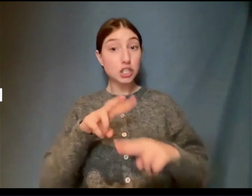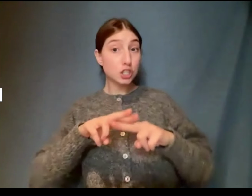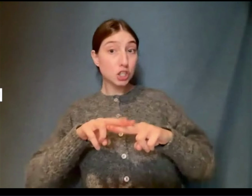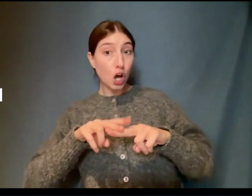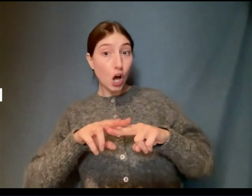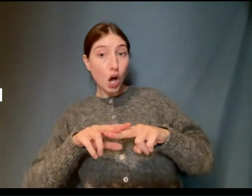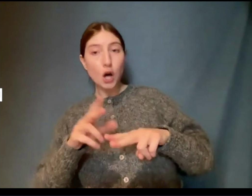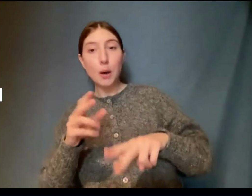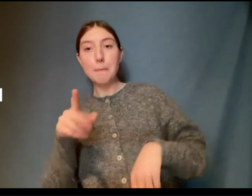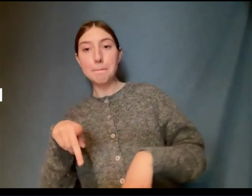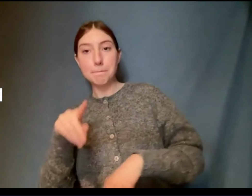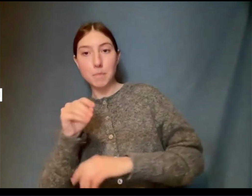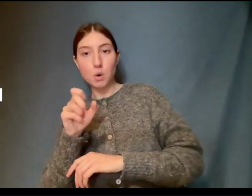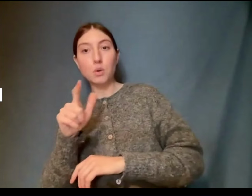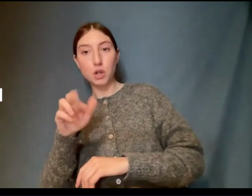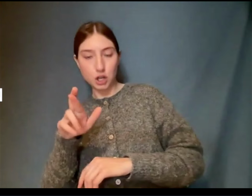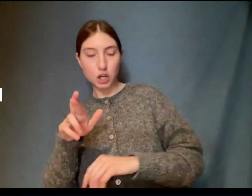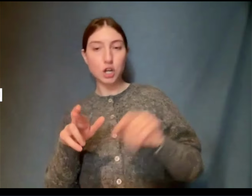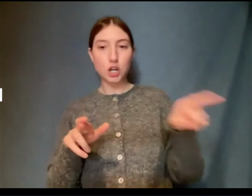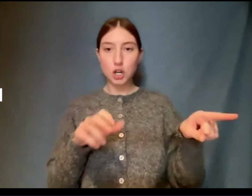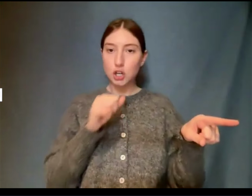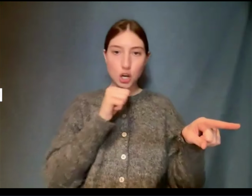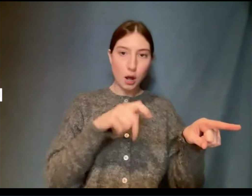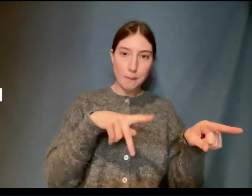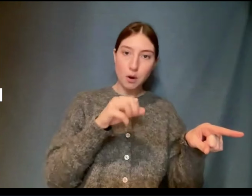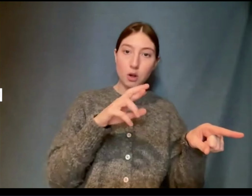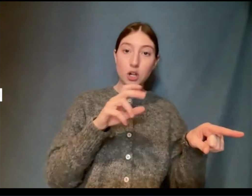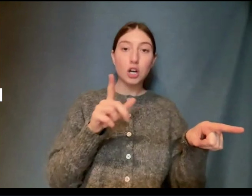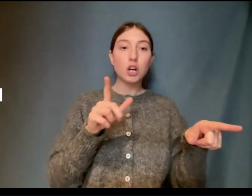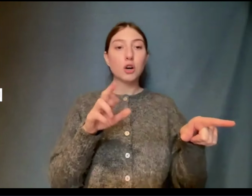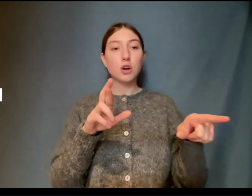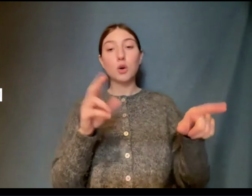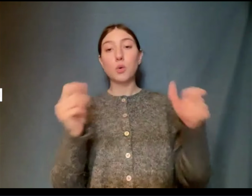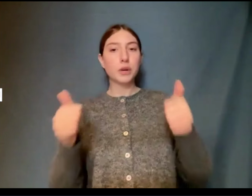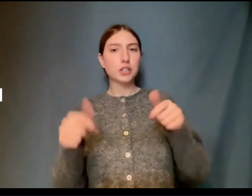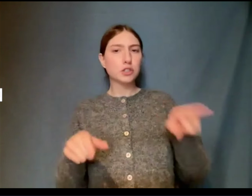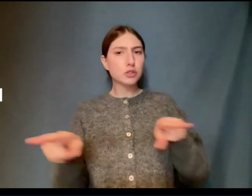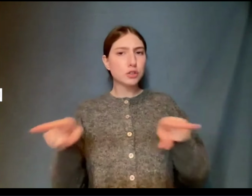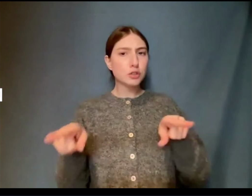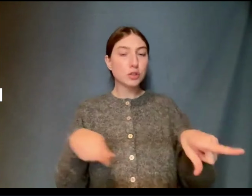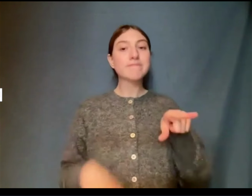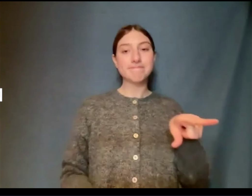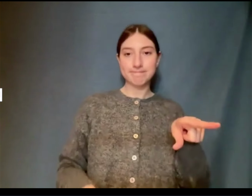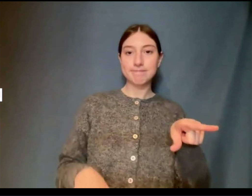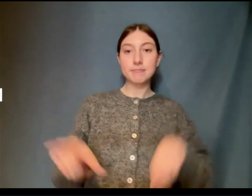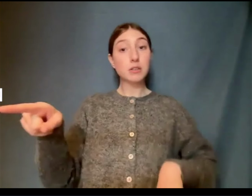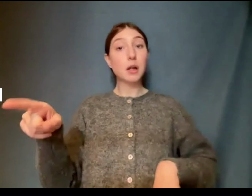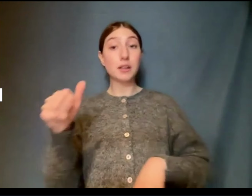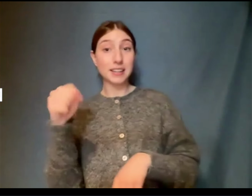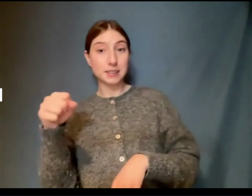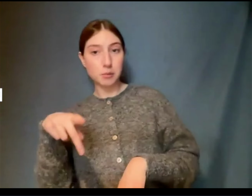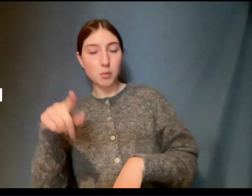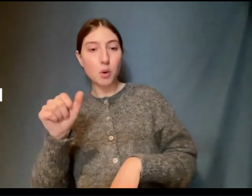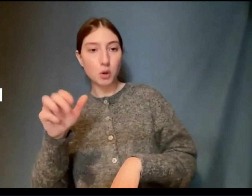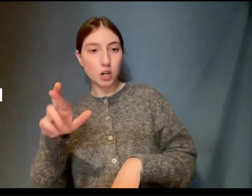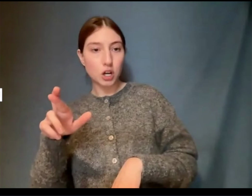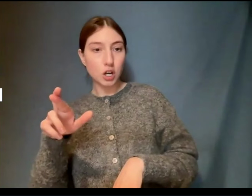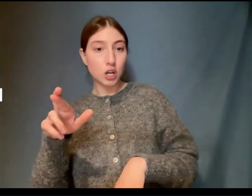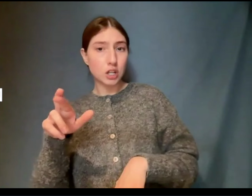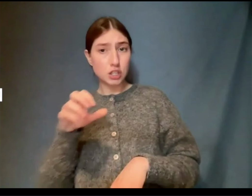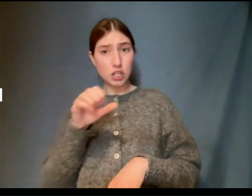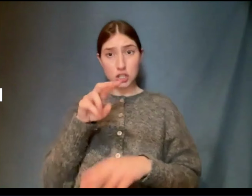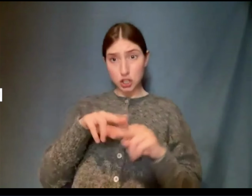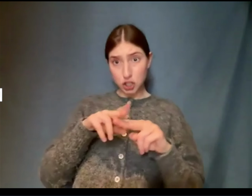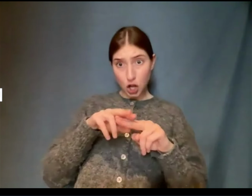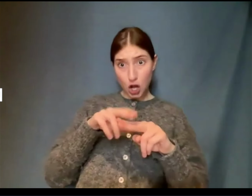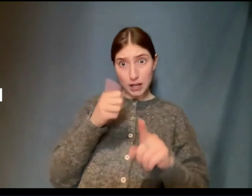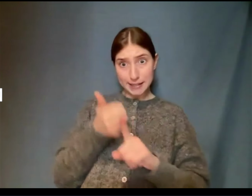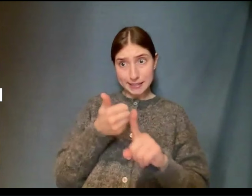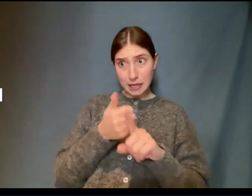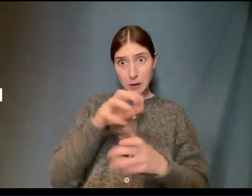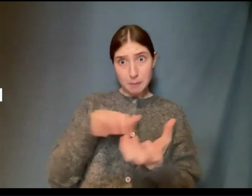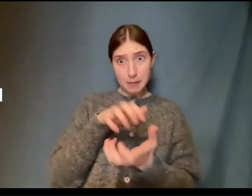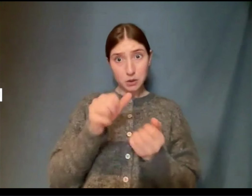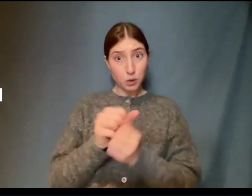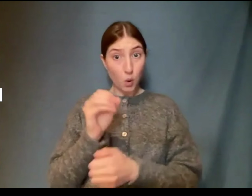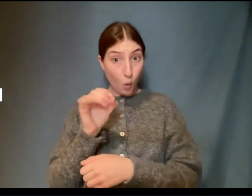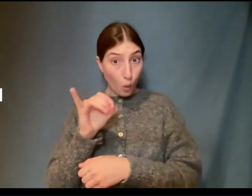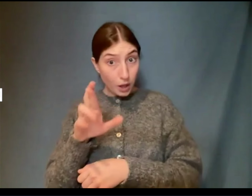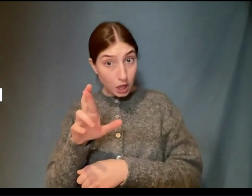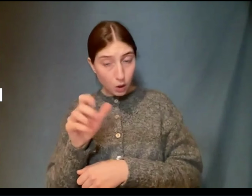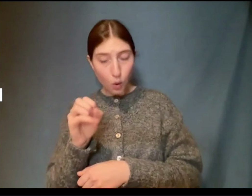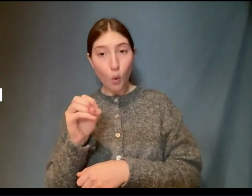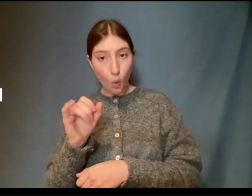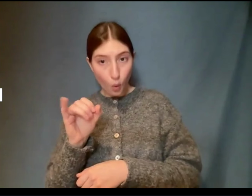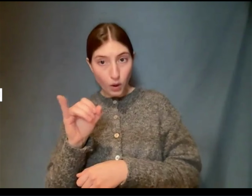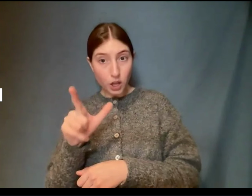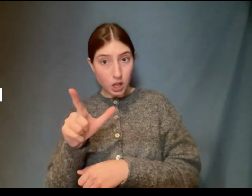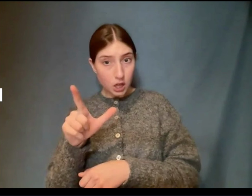salt is polar, right? Next question. The soap mix with oil. And dirt and that type of stuff. Yeah.